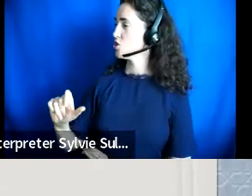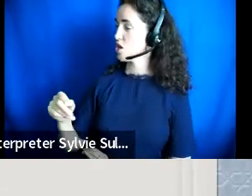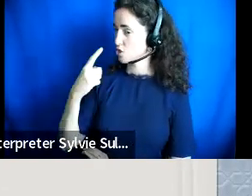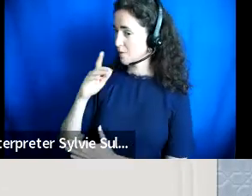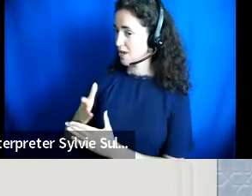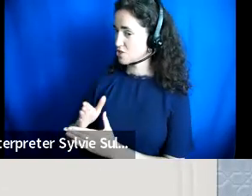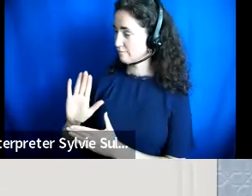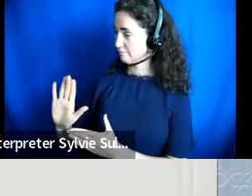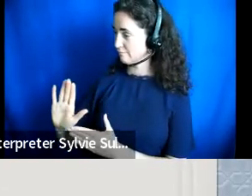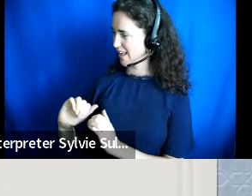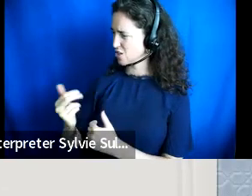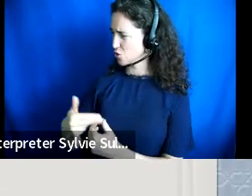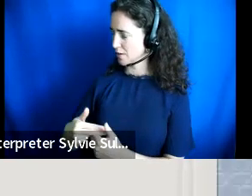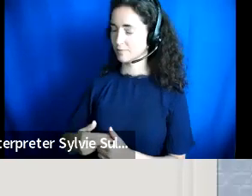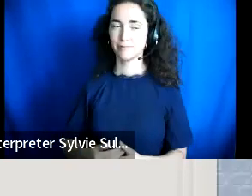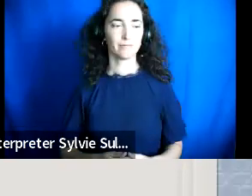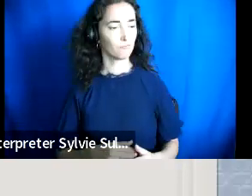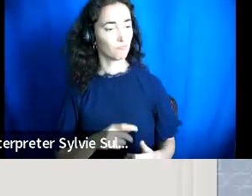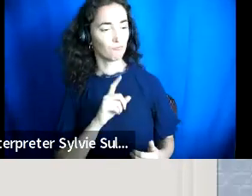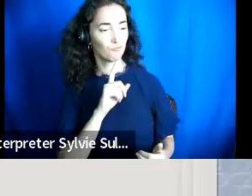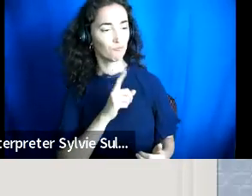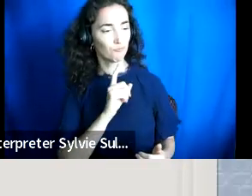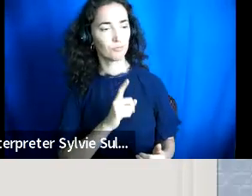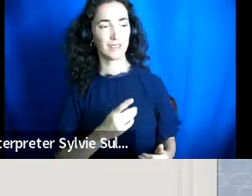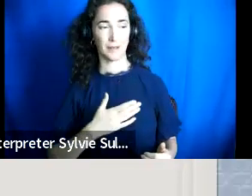Open zoom to can My story is very similar to yours.